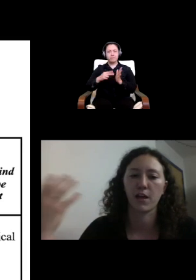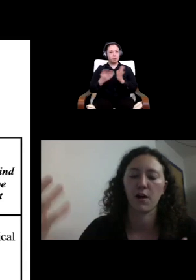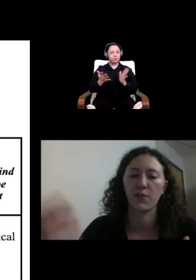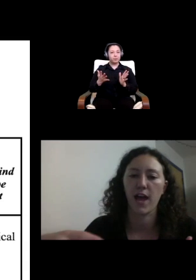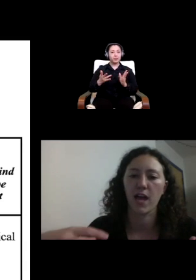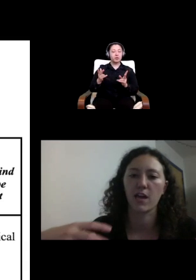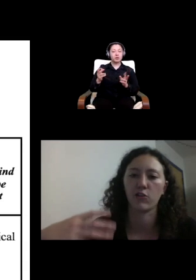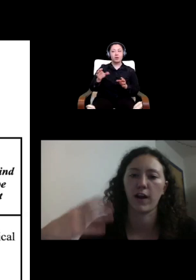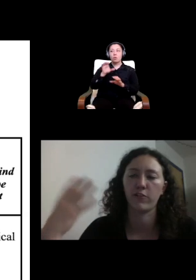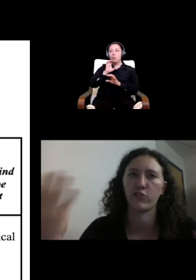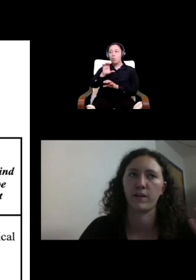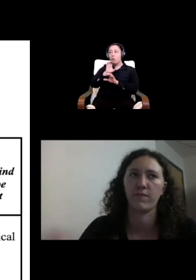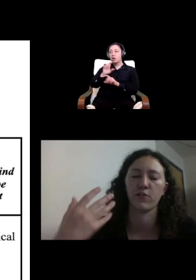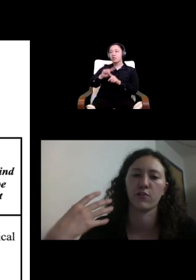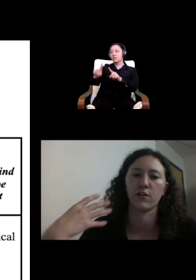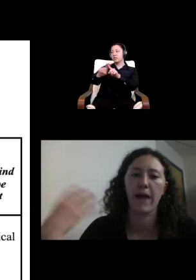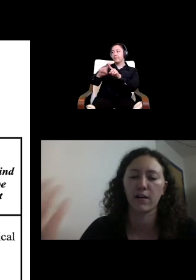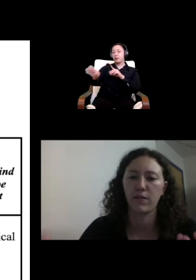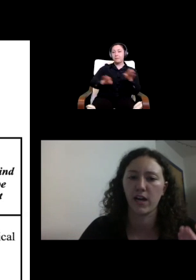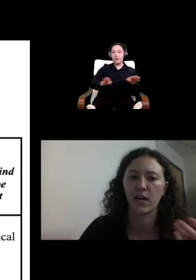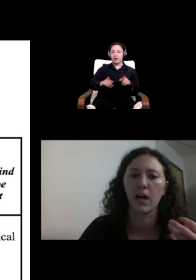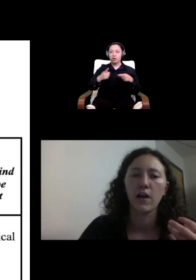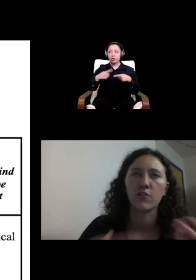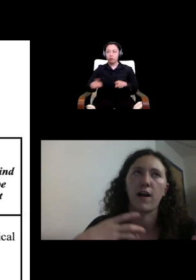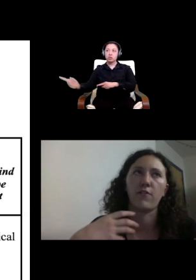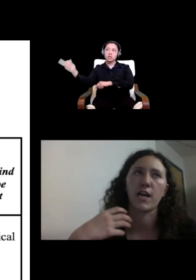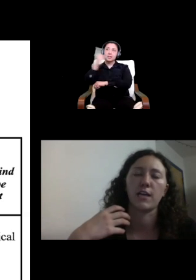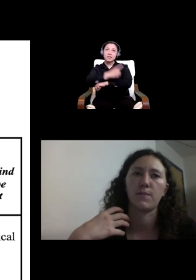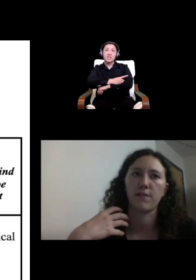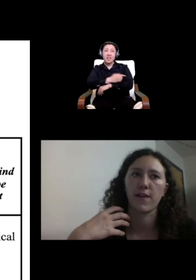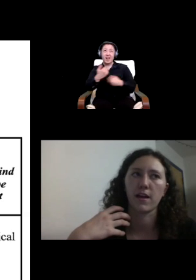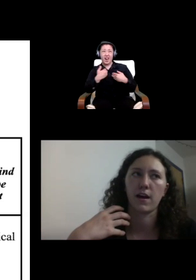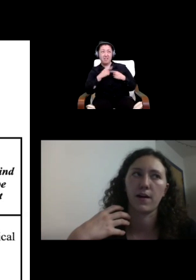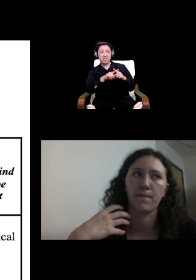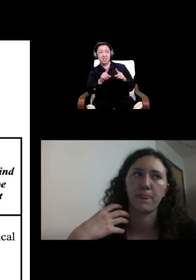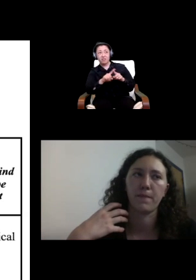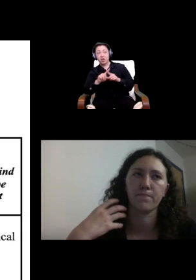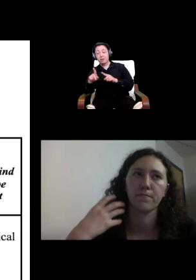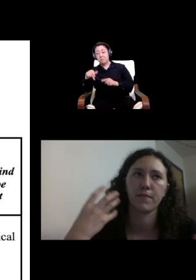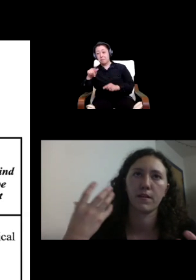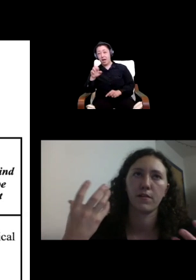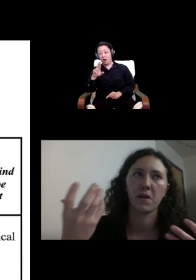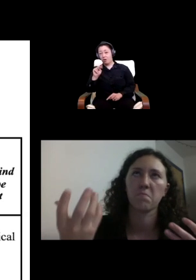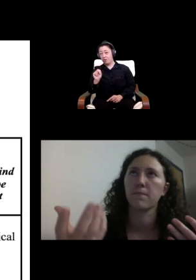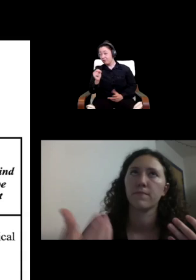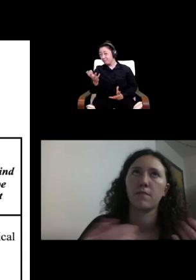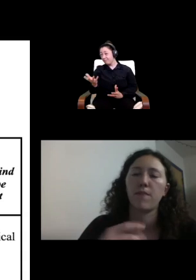throughout the day and trying to determine if there is a pattern surrounding a specific